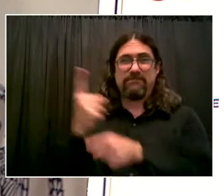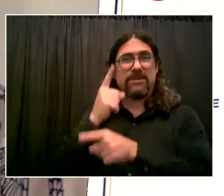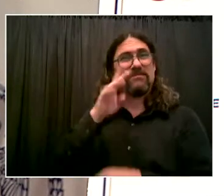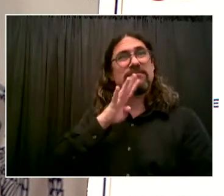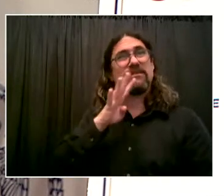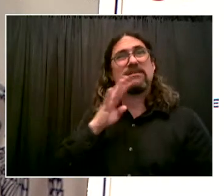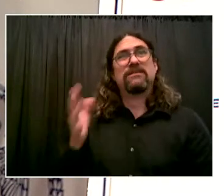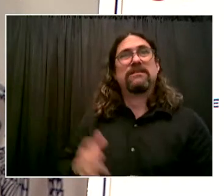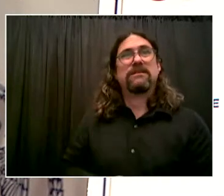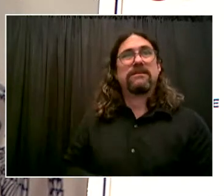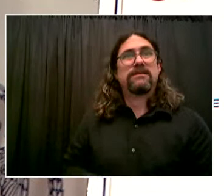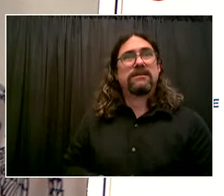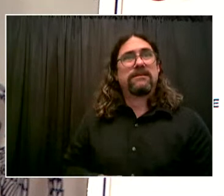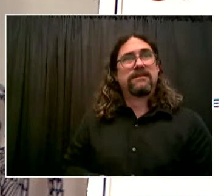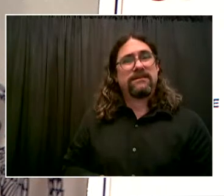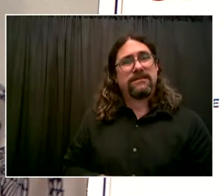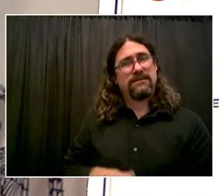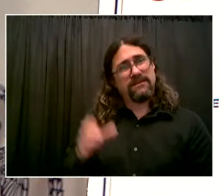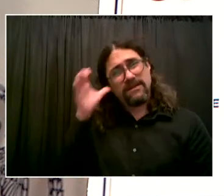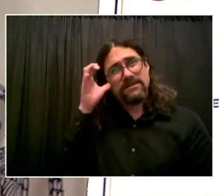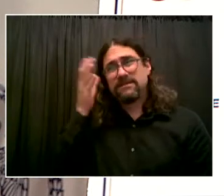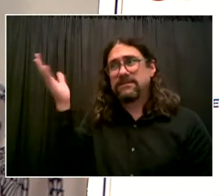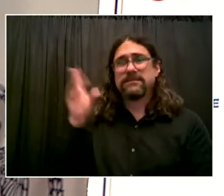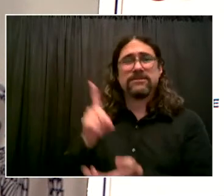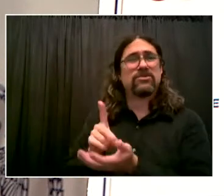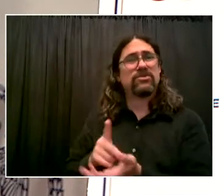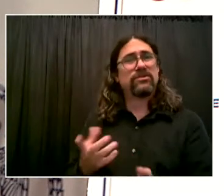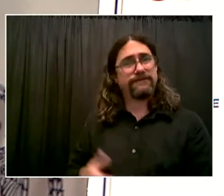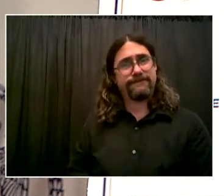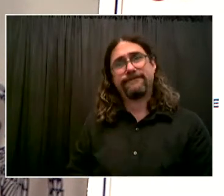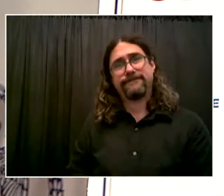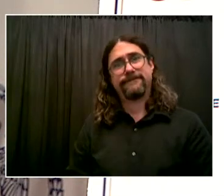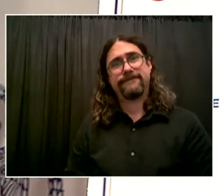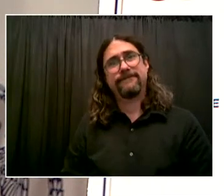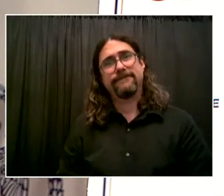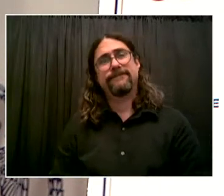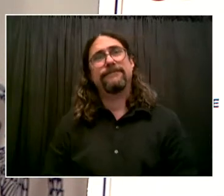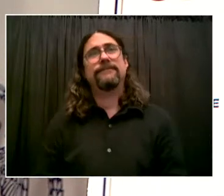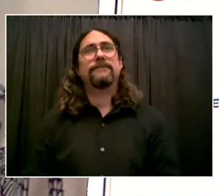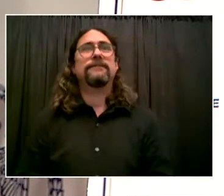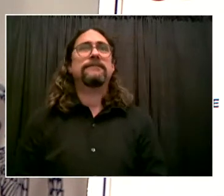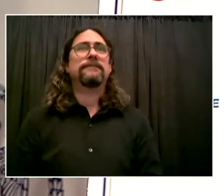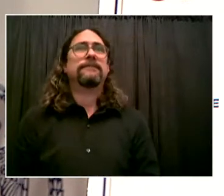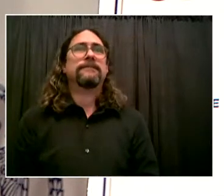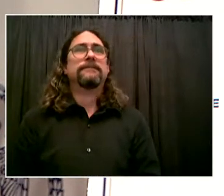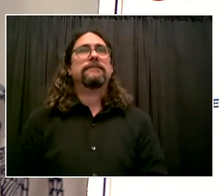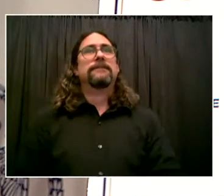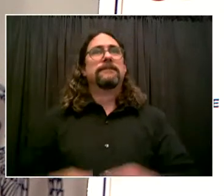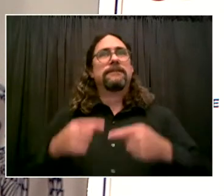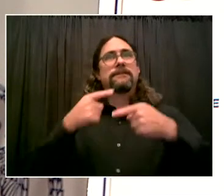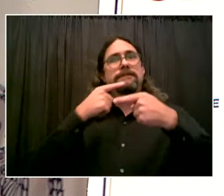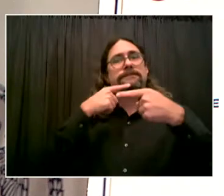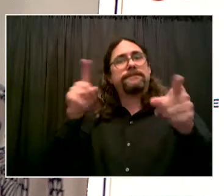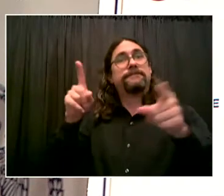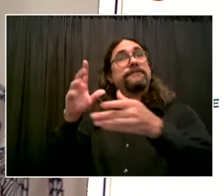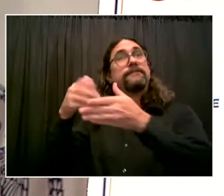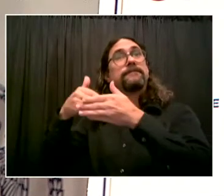TELLING YOU THE TRUTABH O UT WHAT'S GOING TO K EEYP OU AND YR OUFAMILY SAFE. THIS IS WHAT PELOPE EEND TO DO THEY NEED TO